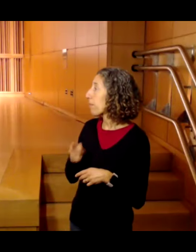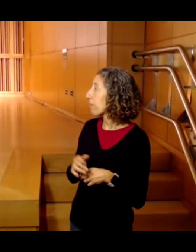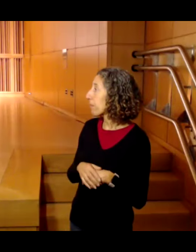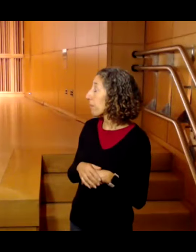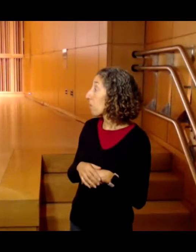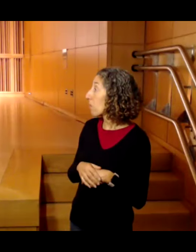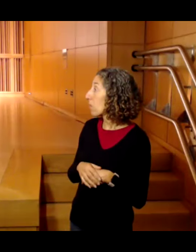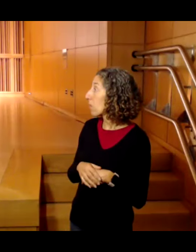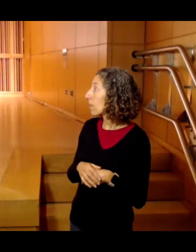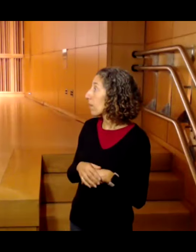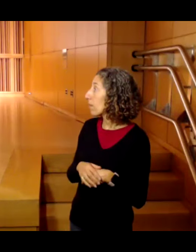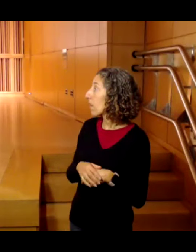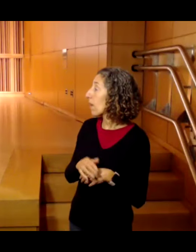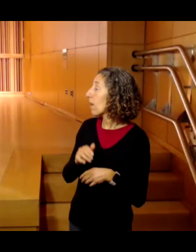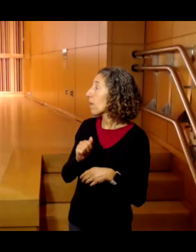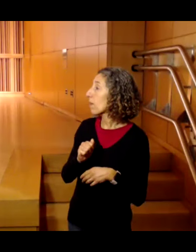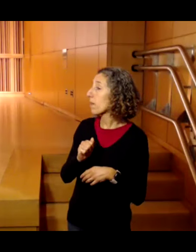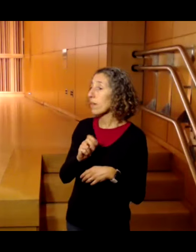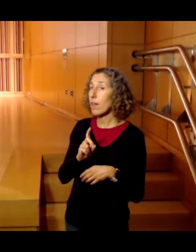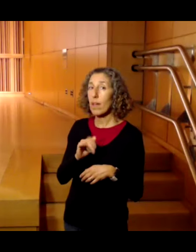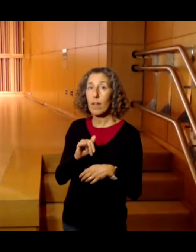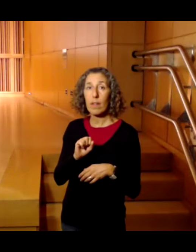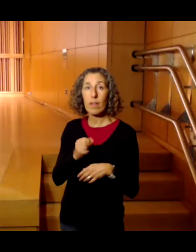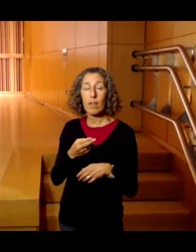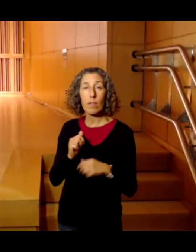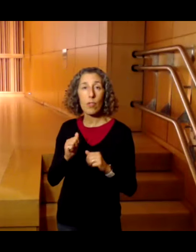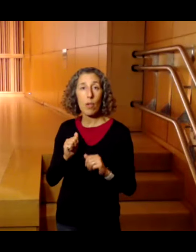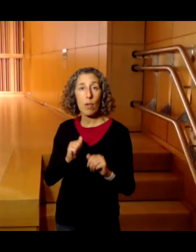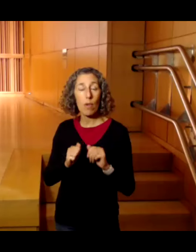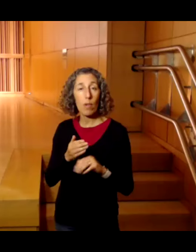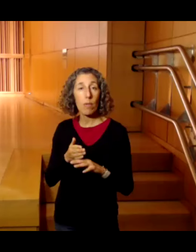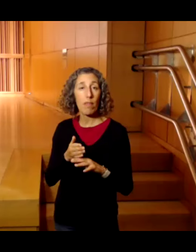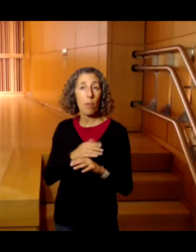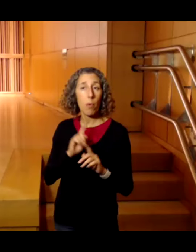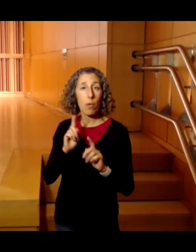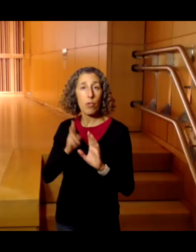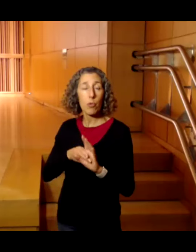The Addis Show. Before joining the University of Pennsylvania in 2017.